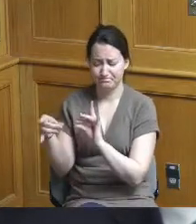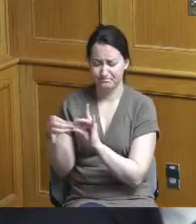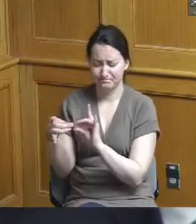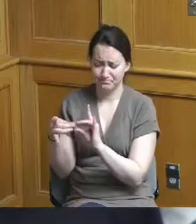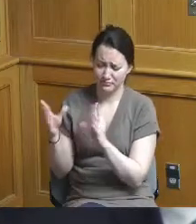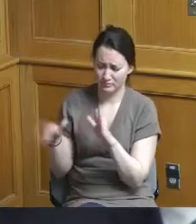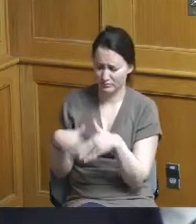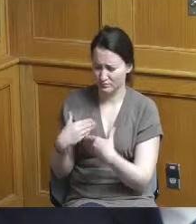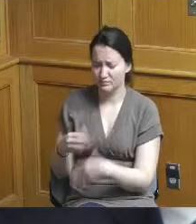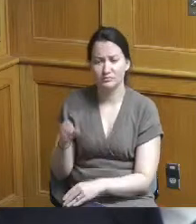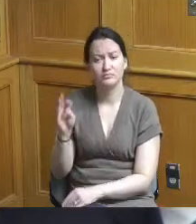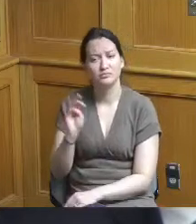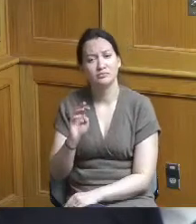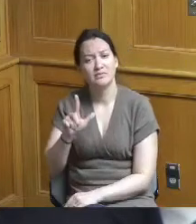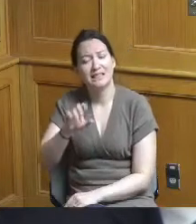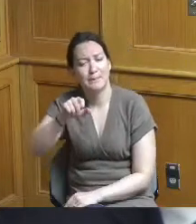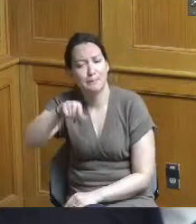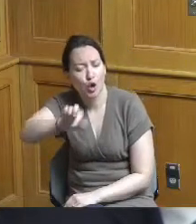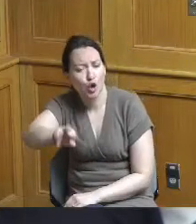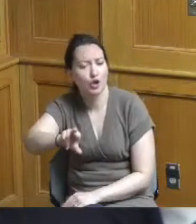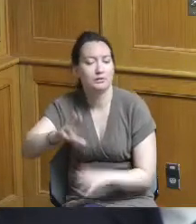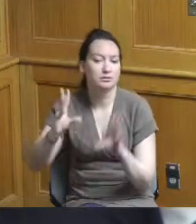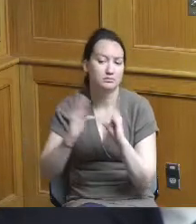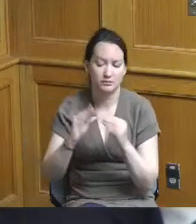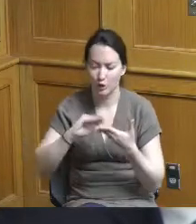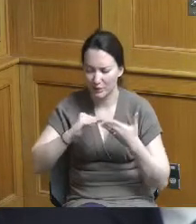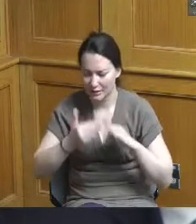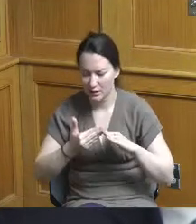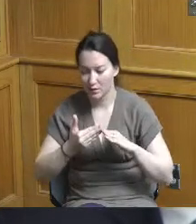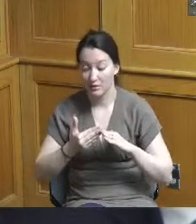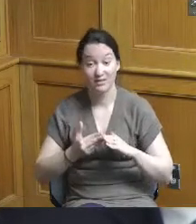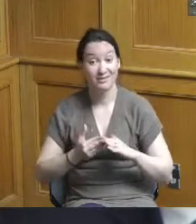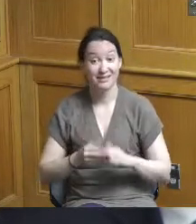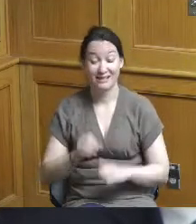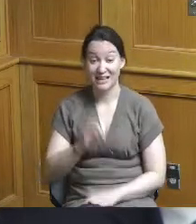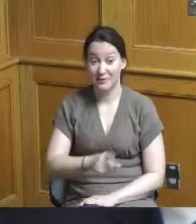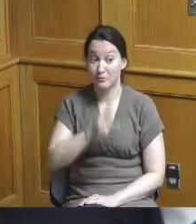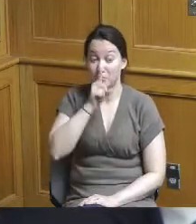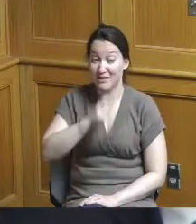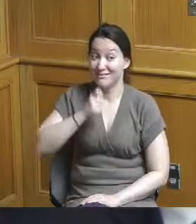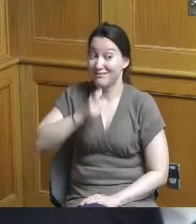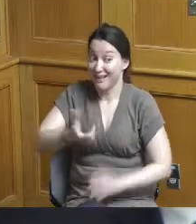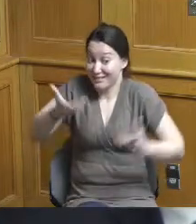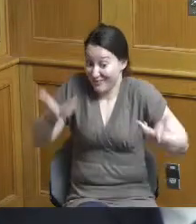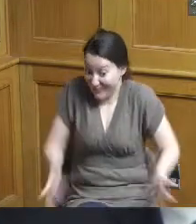Mr Leeper and others in the community indicate that had that not been done we wouldn't have a